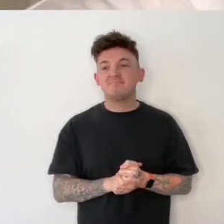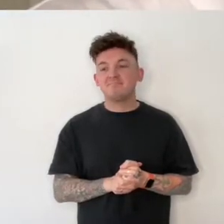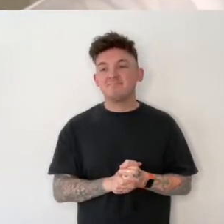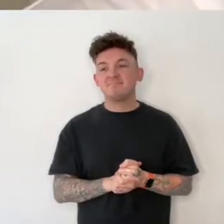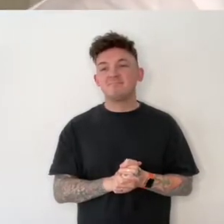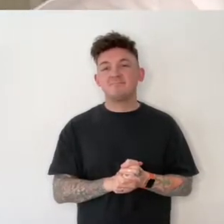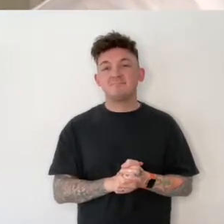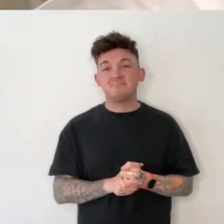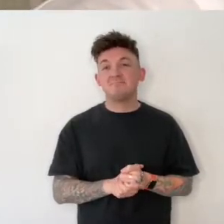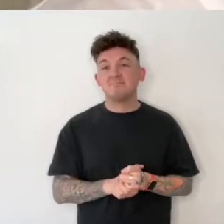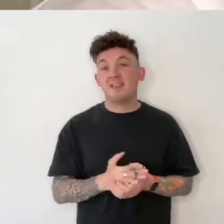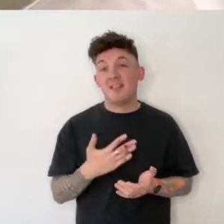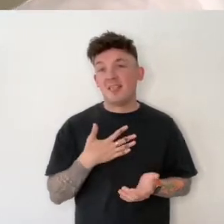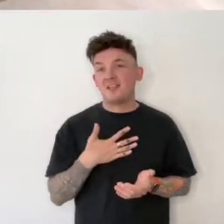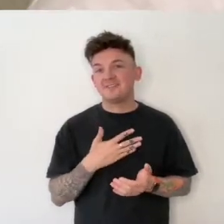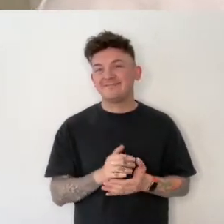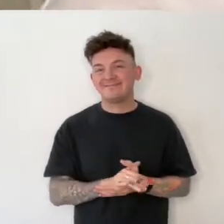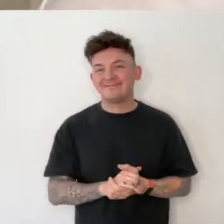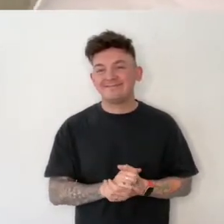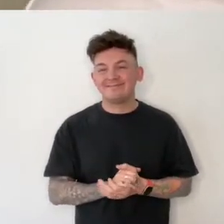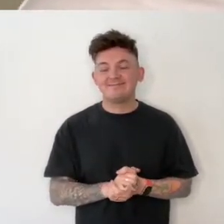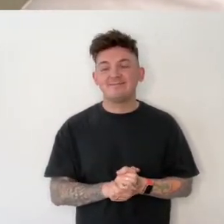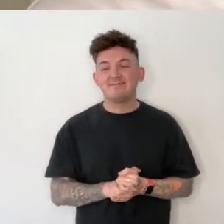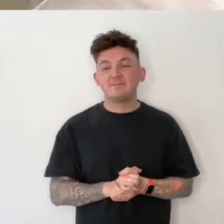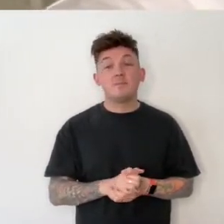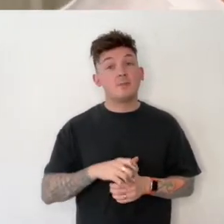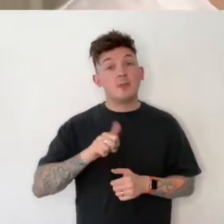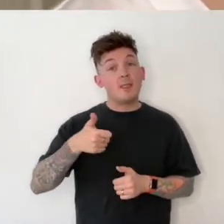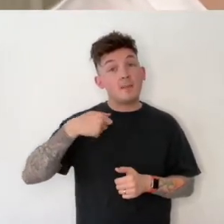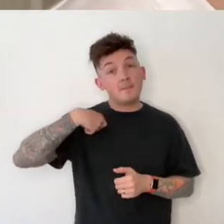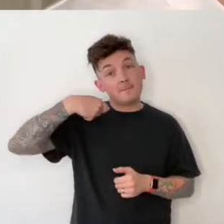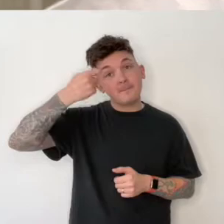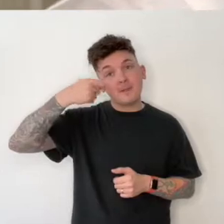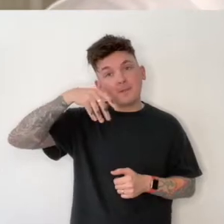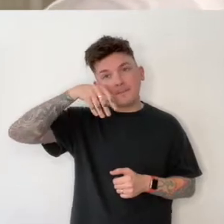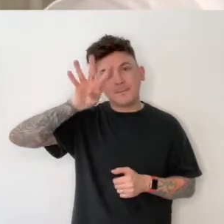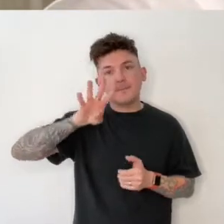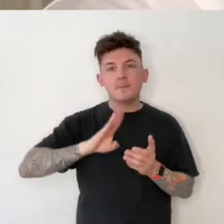yeah like feeling it! so my mascara is the thing which often i go to on my way to work